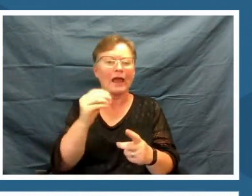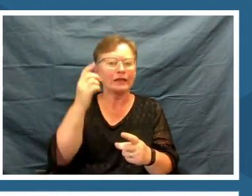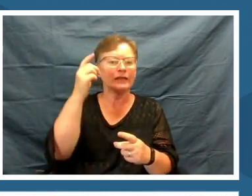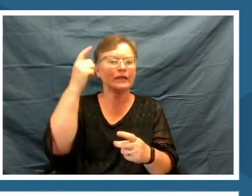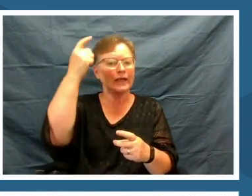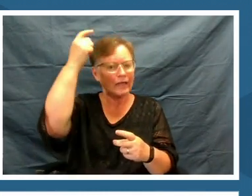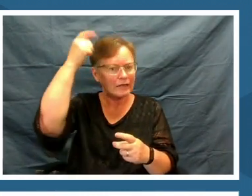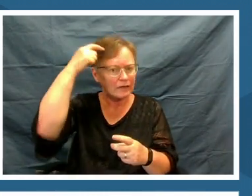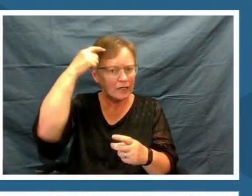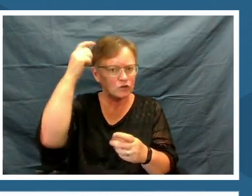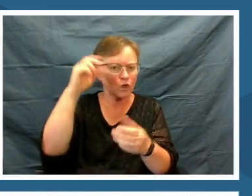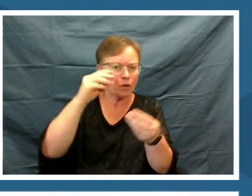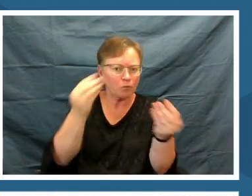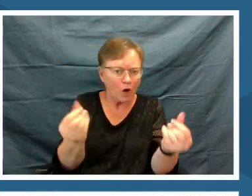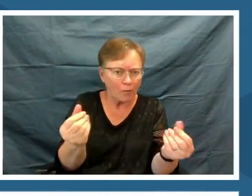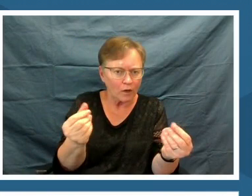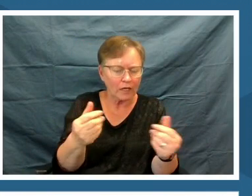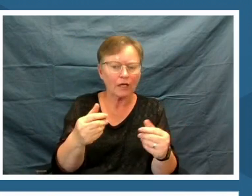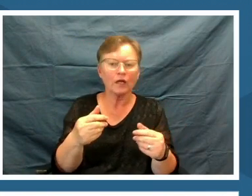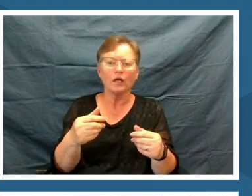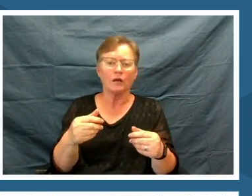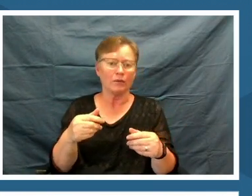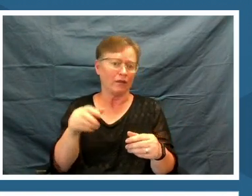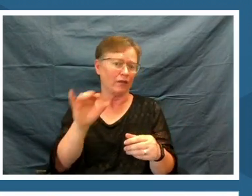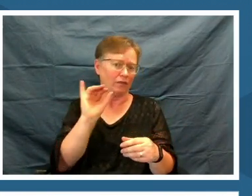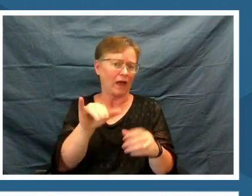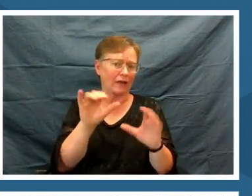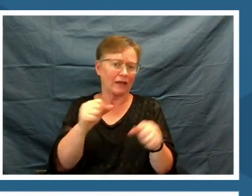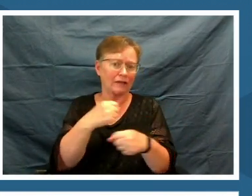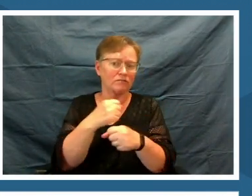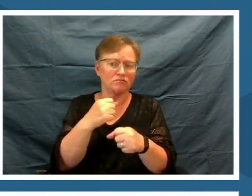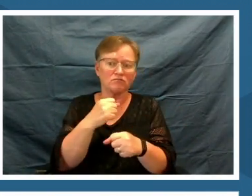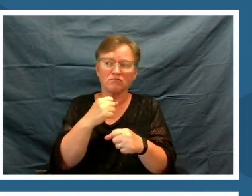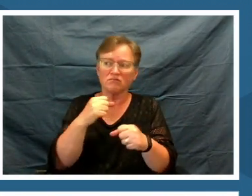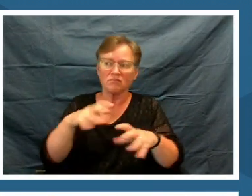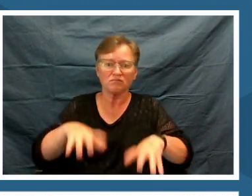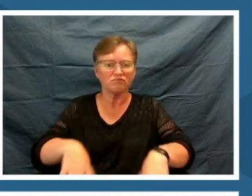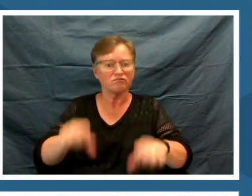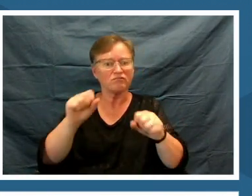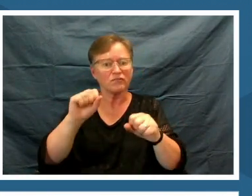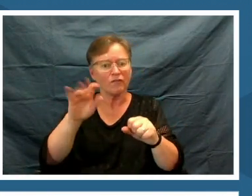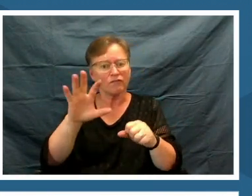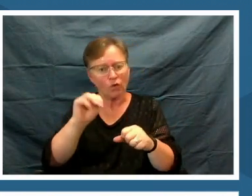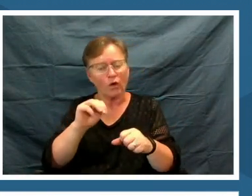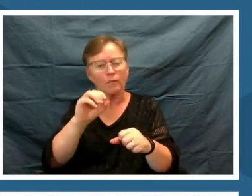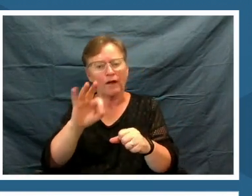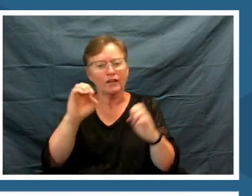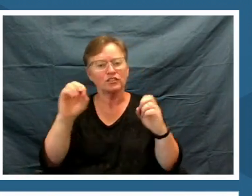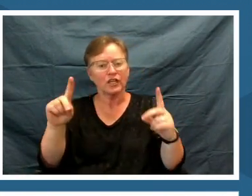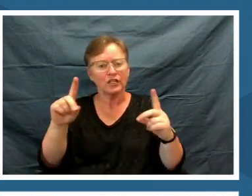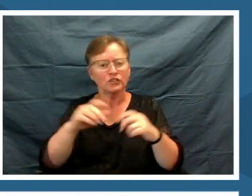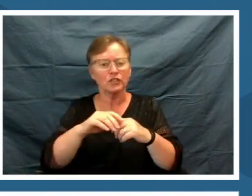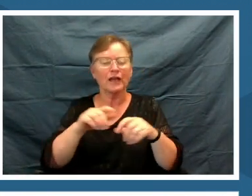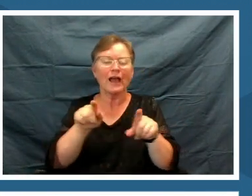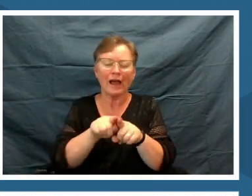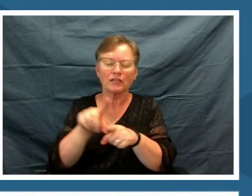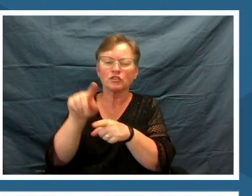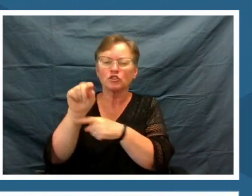education and and so on and so forth as